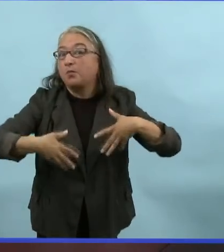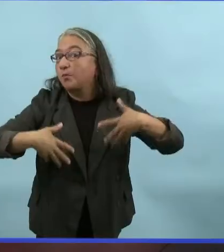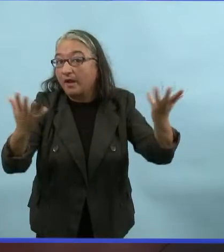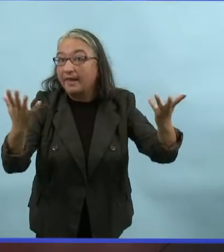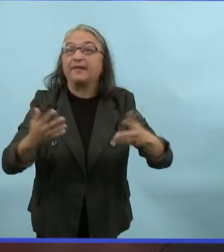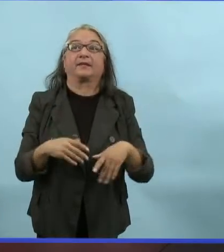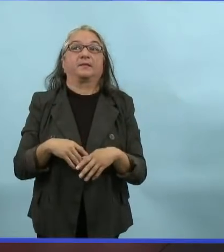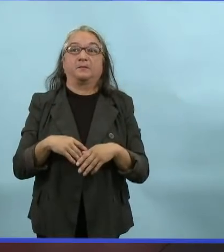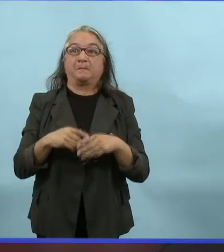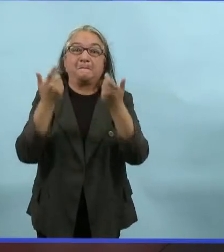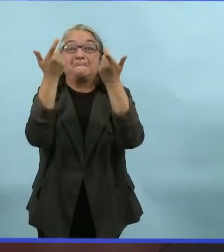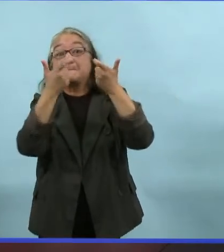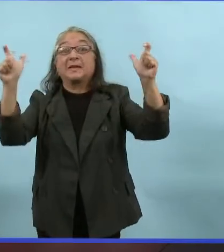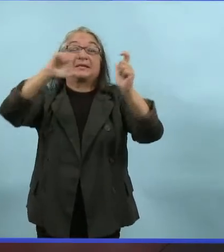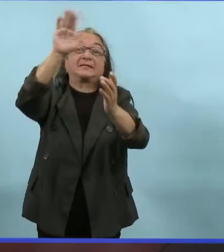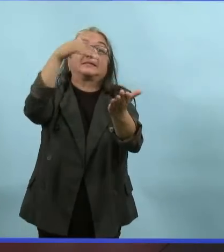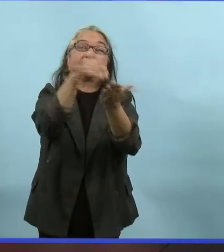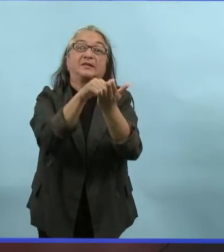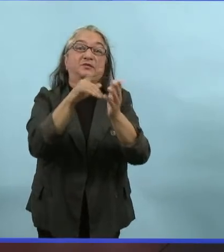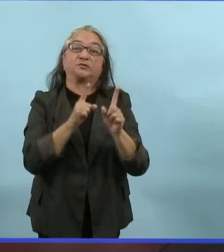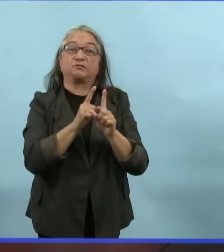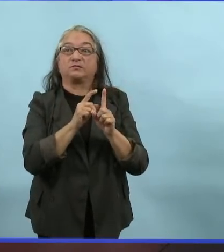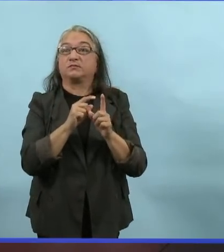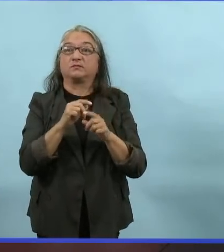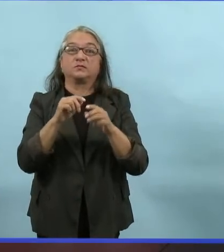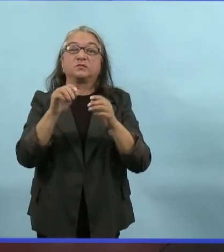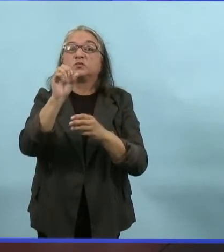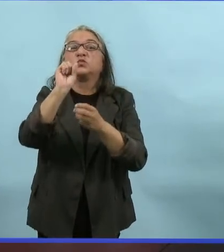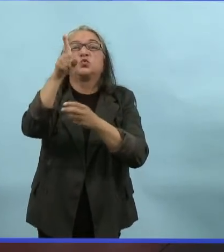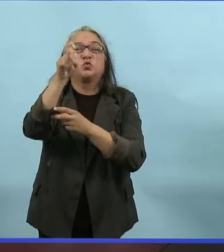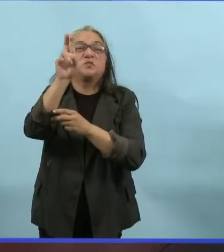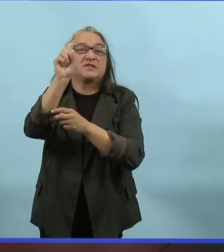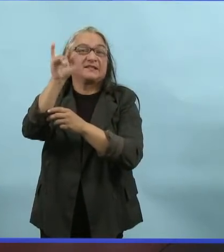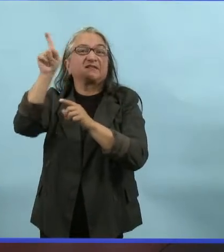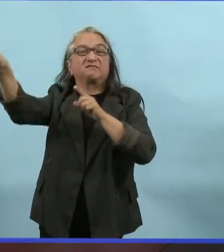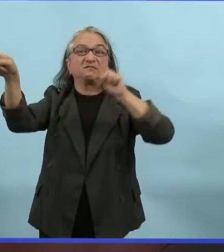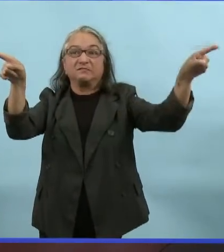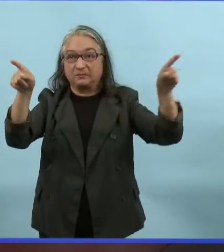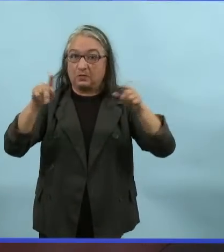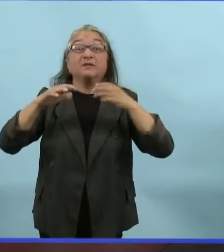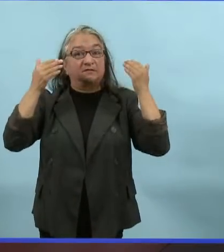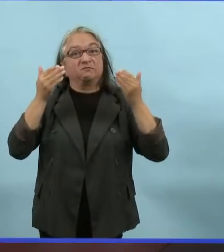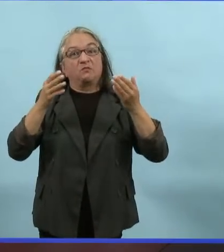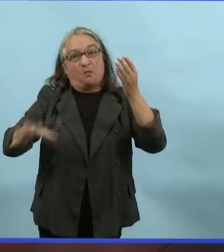those youth between 12 and 17 and modern will be available for adults at each site